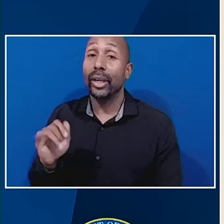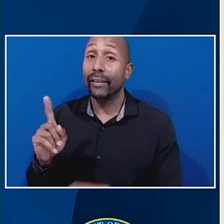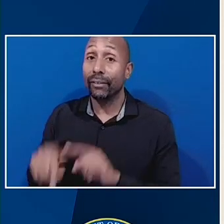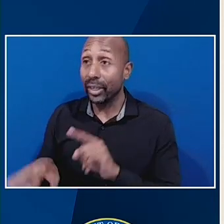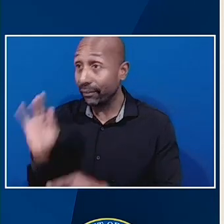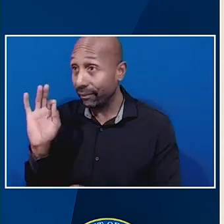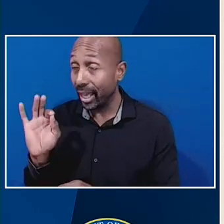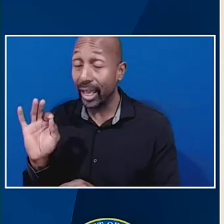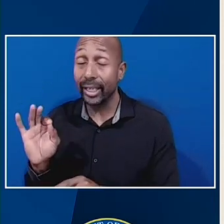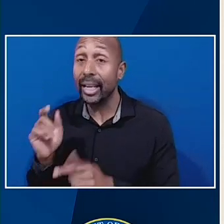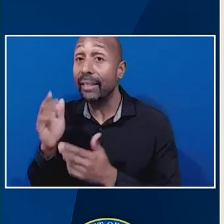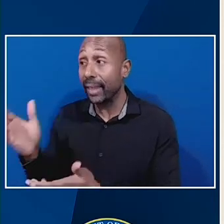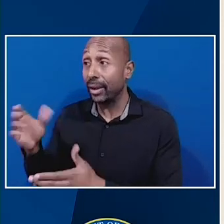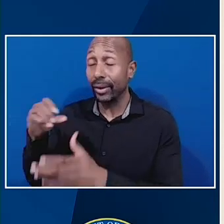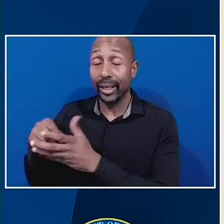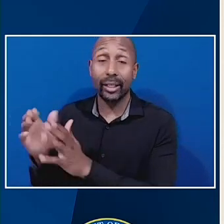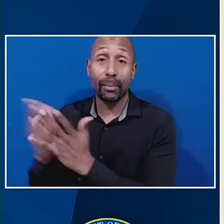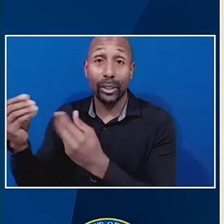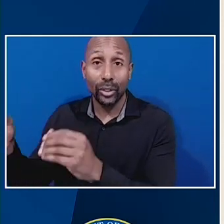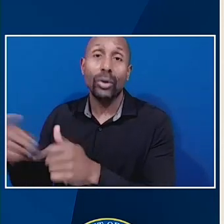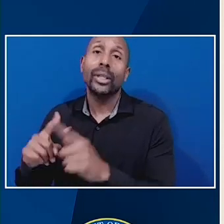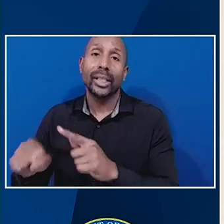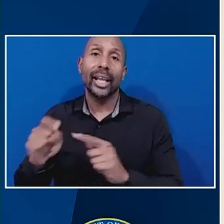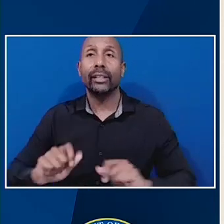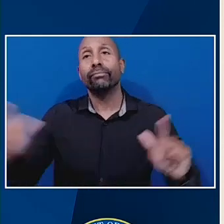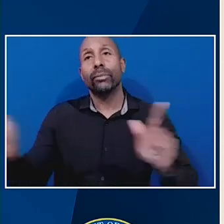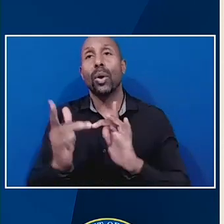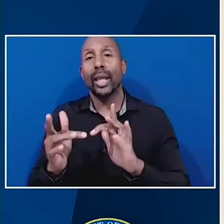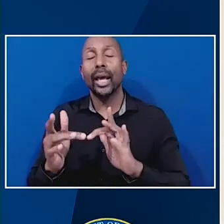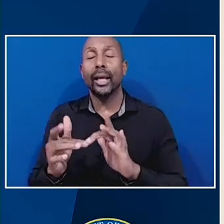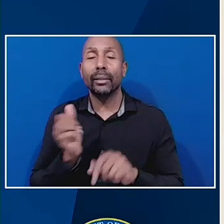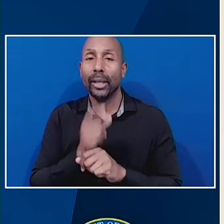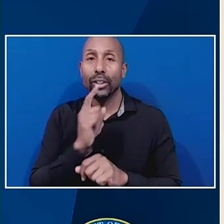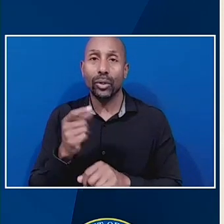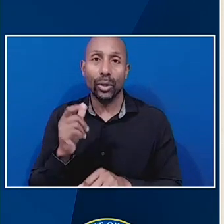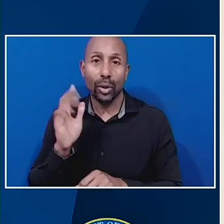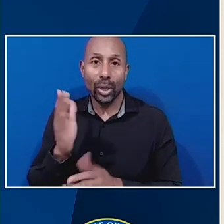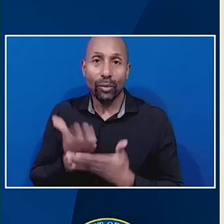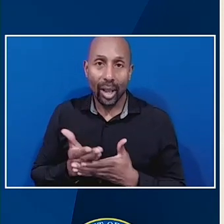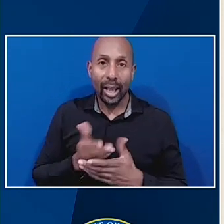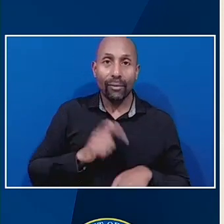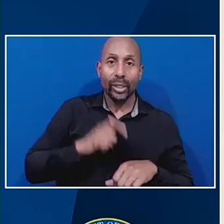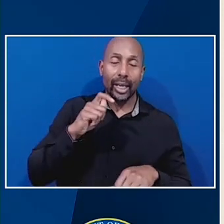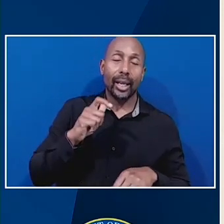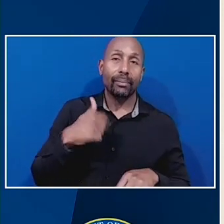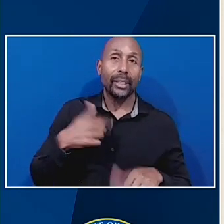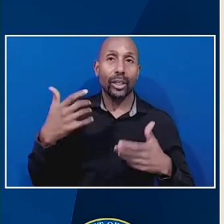stop, shop online to make sure that I would get them in time so that I wouldn't fall behind in my classes.